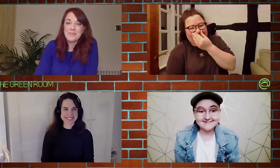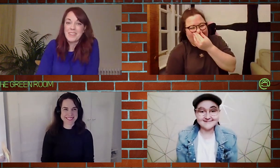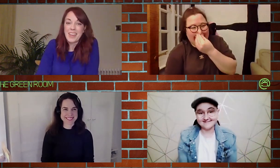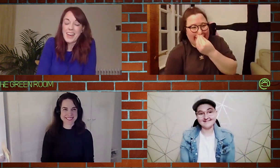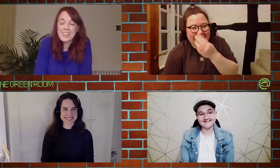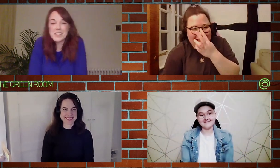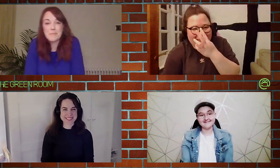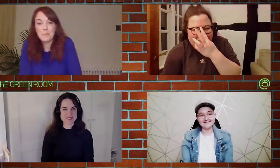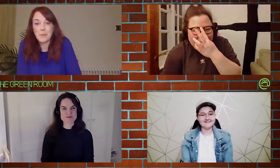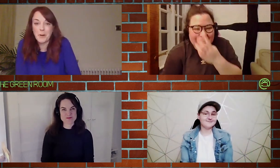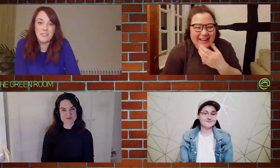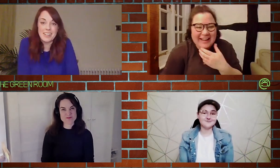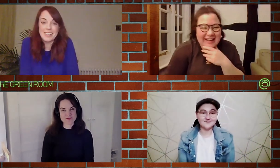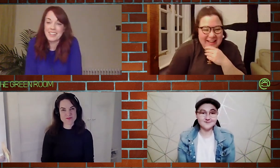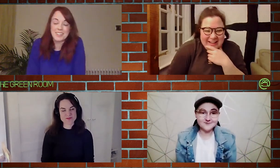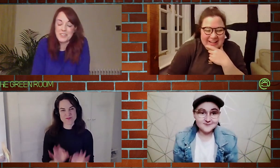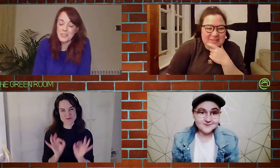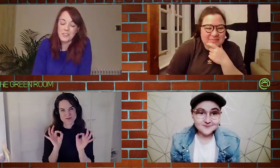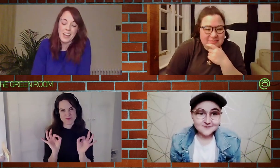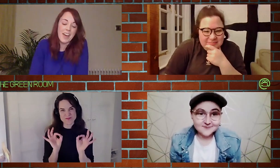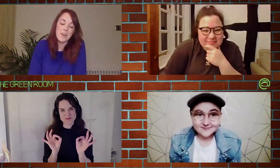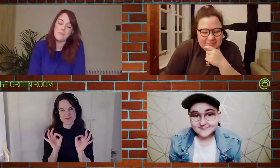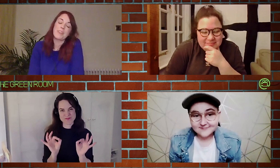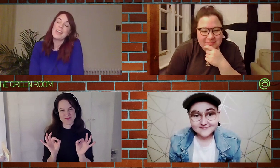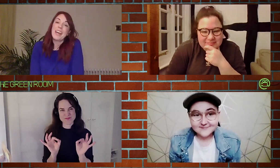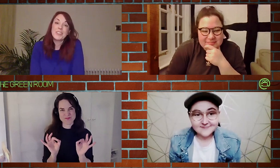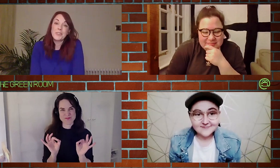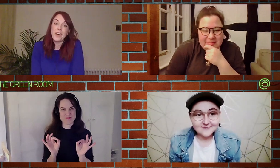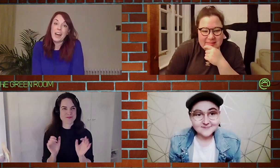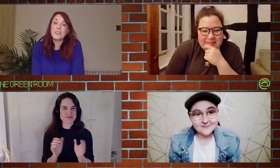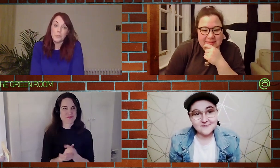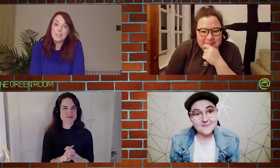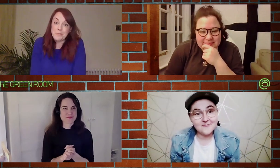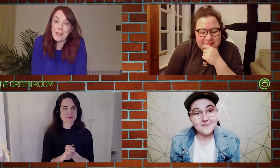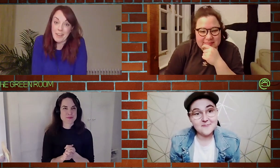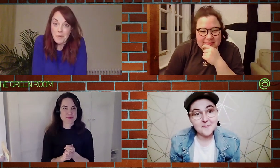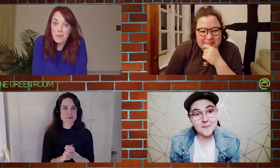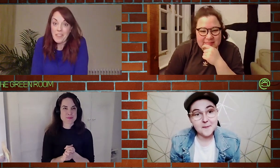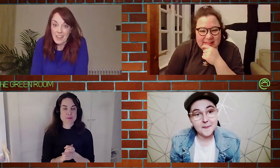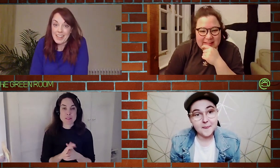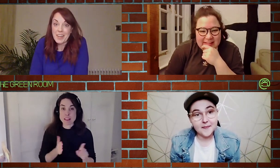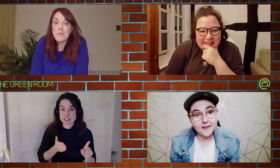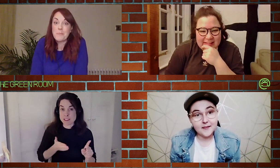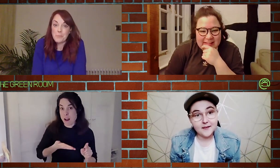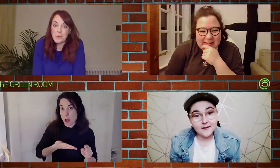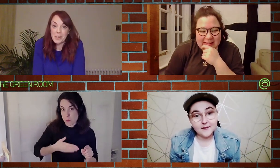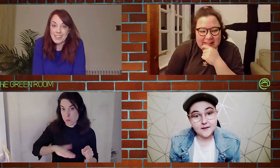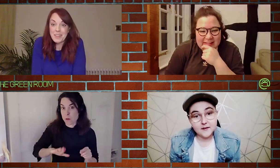Yeah. That's perfect. That's so great. So I do want to bring up that Brooklyn